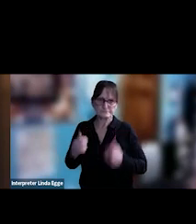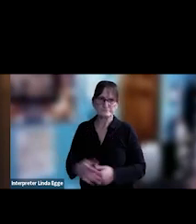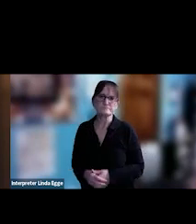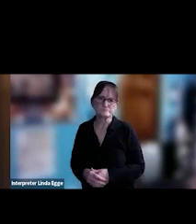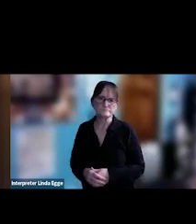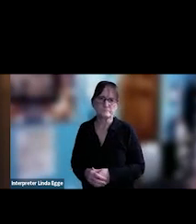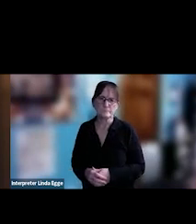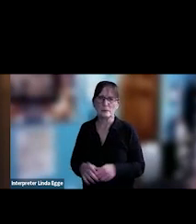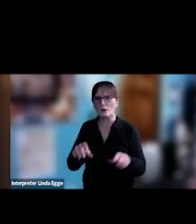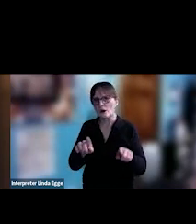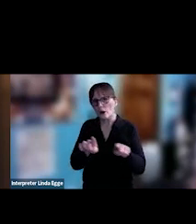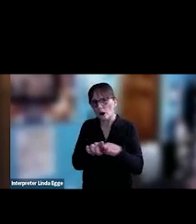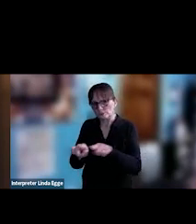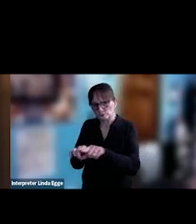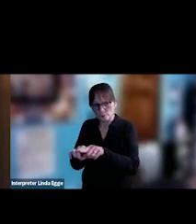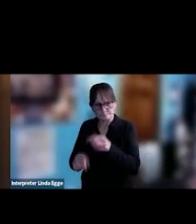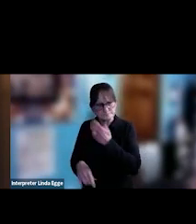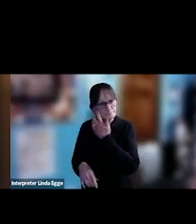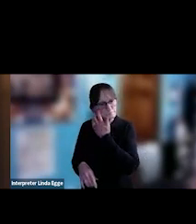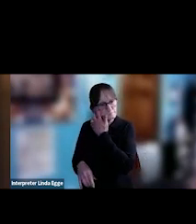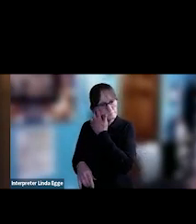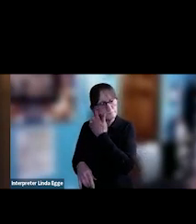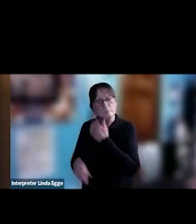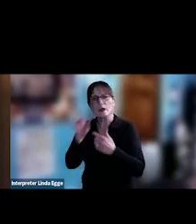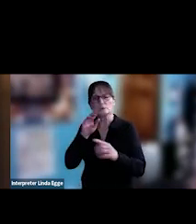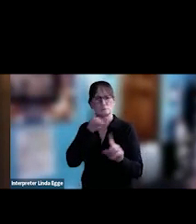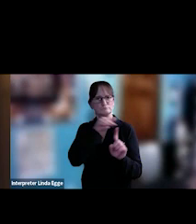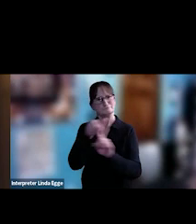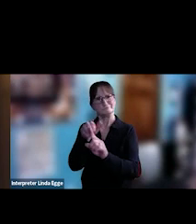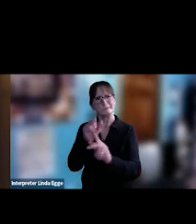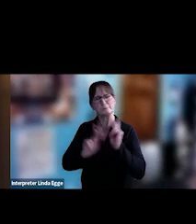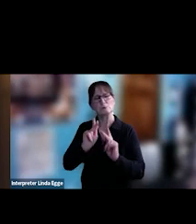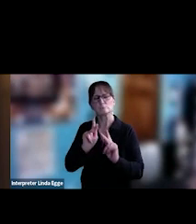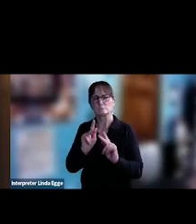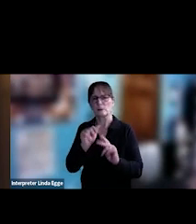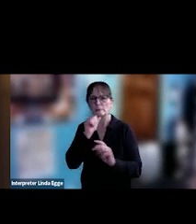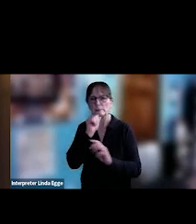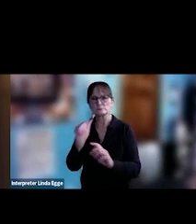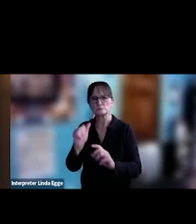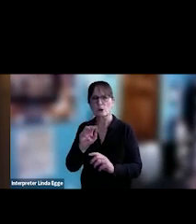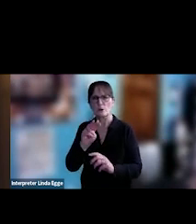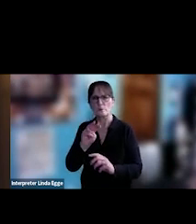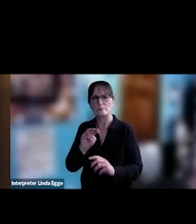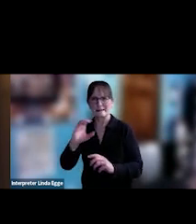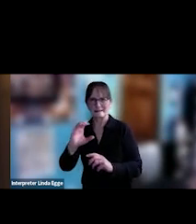And also, to remind people that there is no Medicare coverage based on age